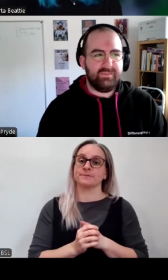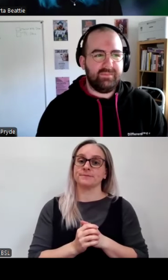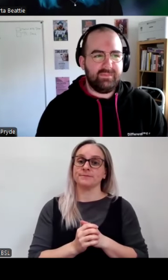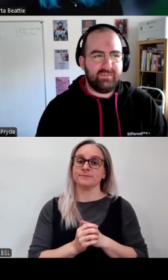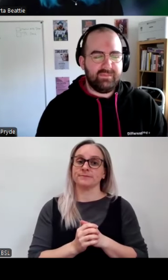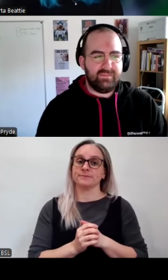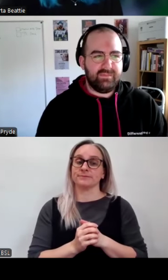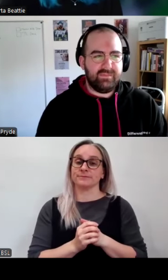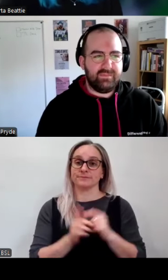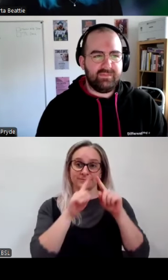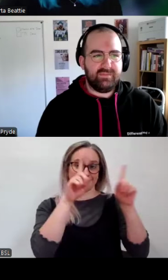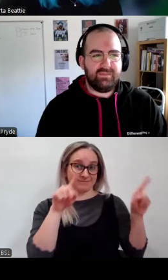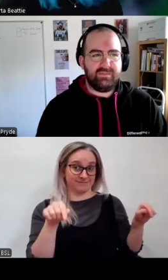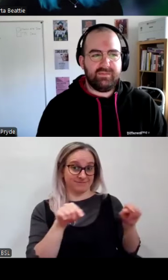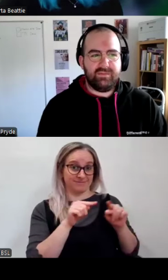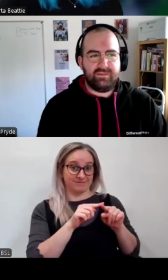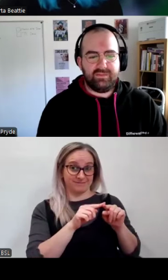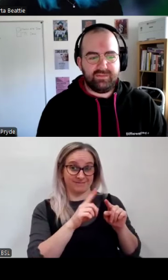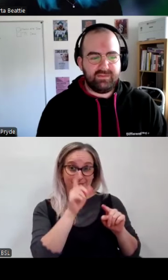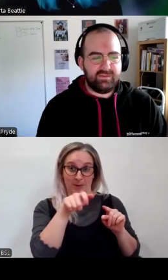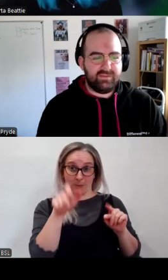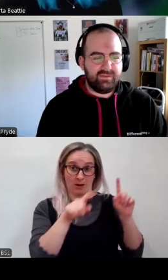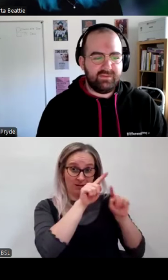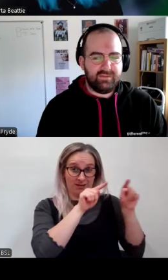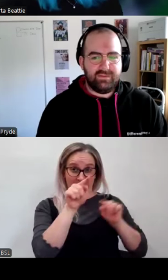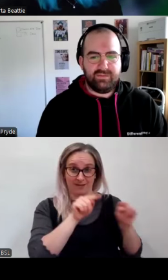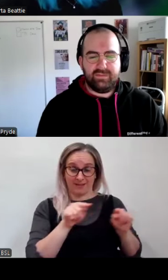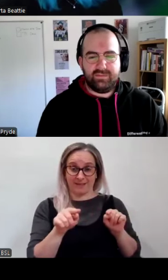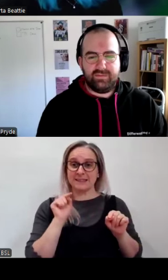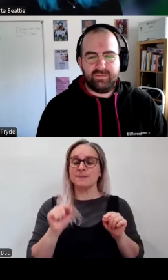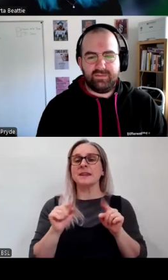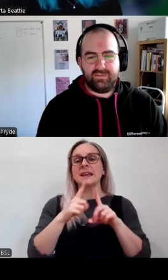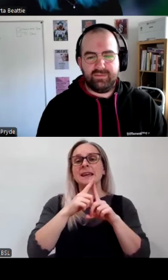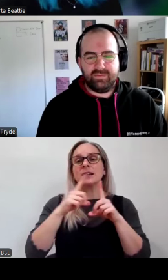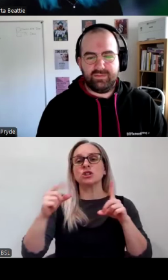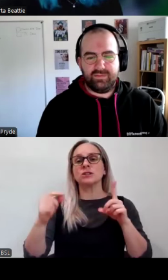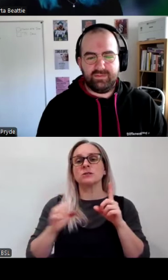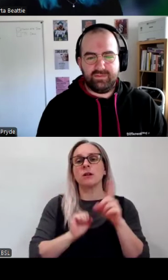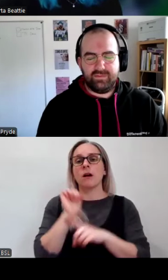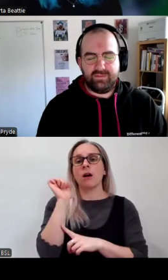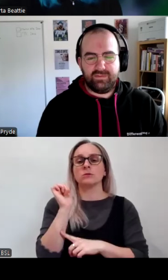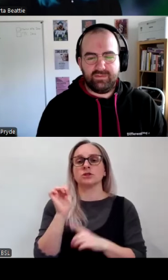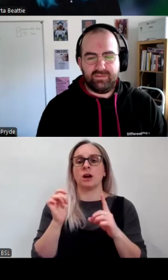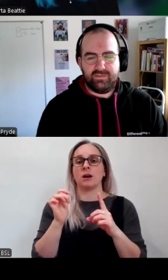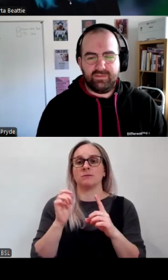For anyone who's not familiar with the Digital Culture Network, it's a free support and skills development service available